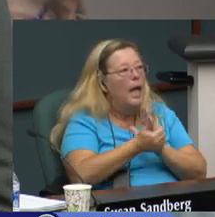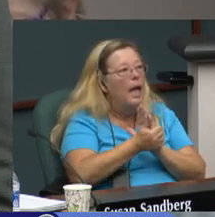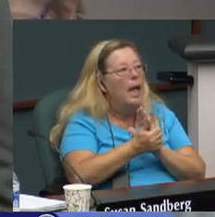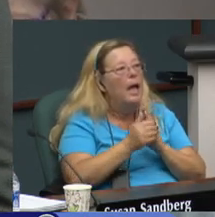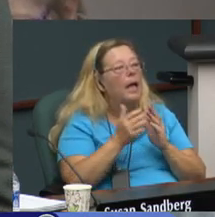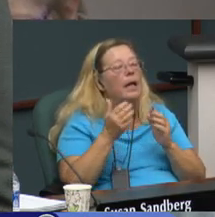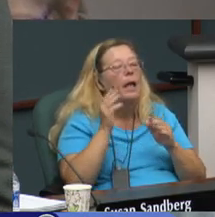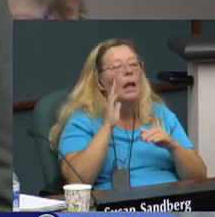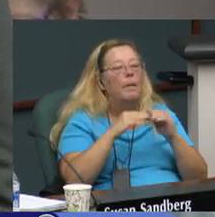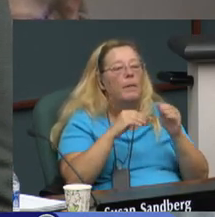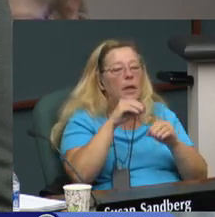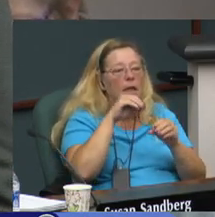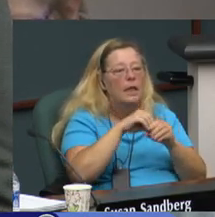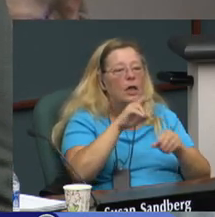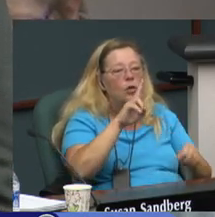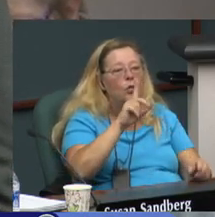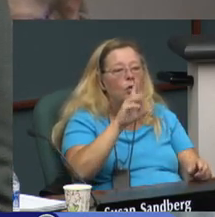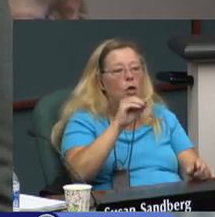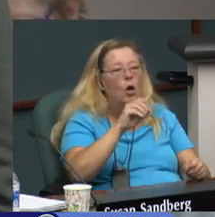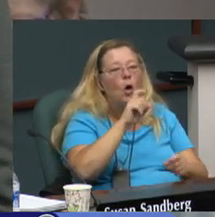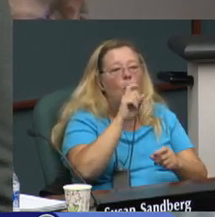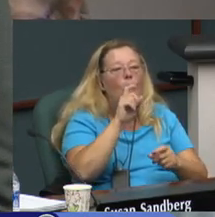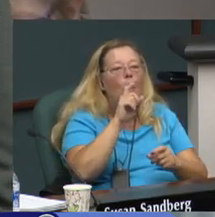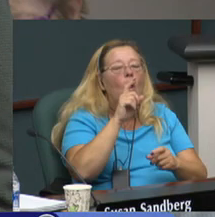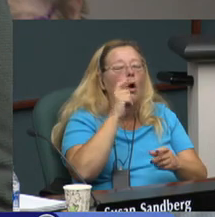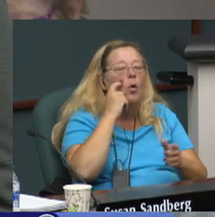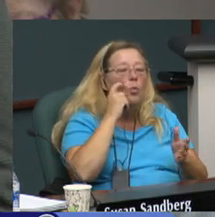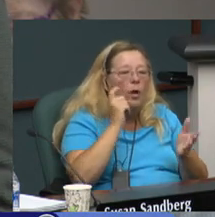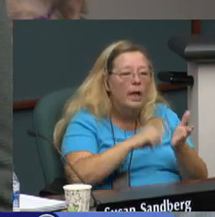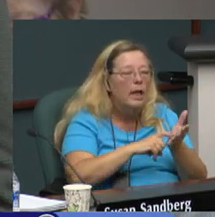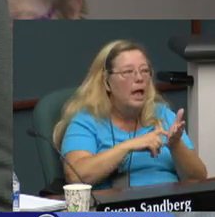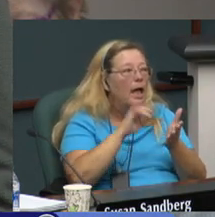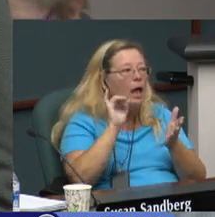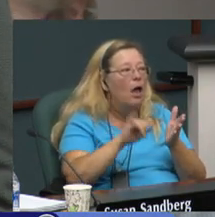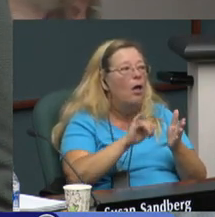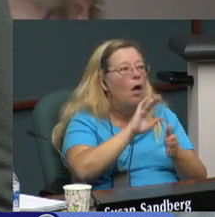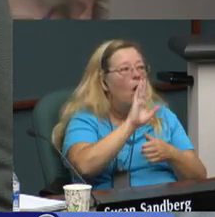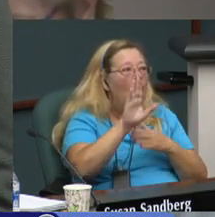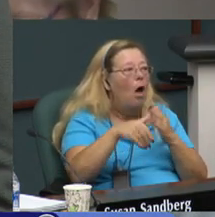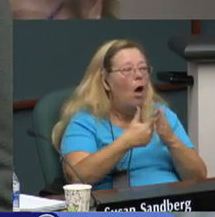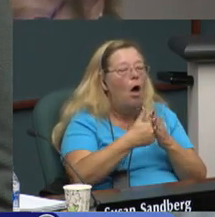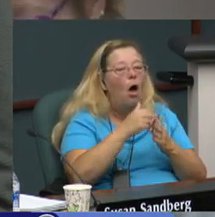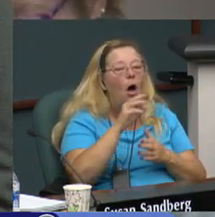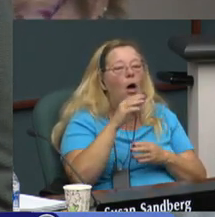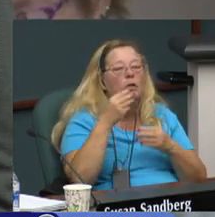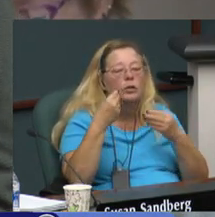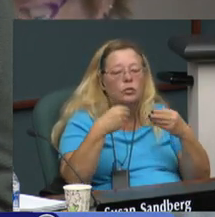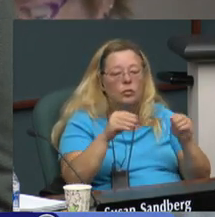the you do an explicit recognition that all those retail areas should be up for